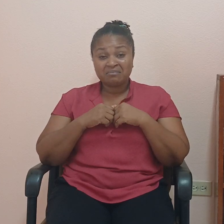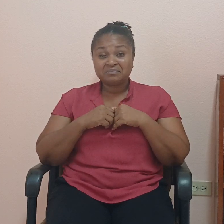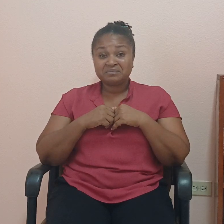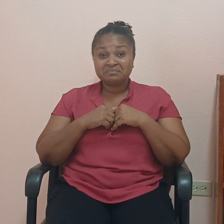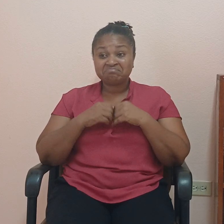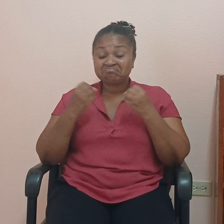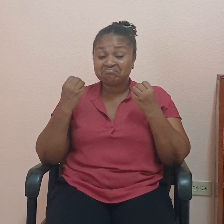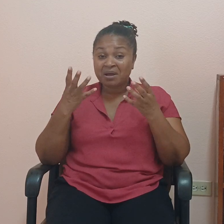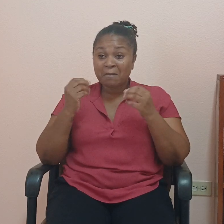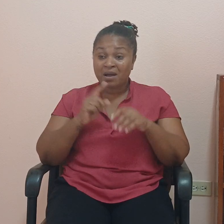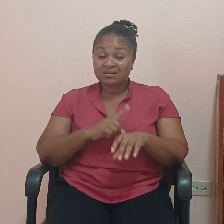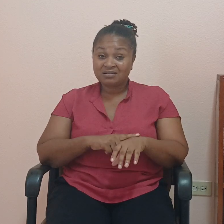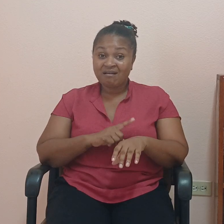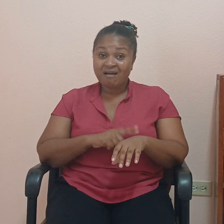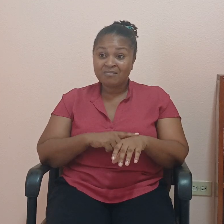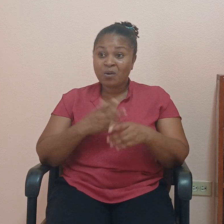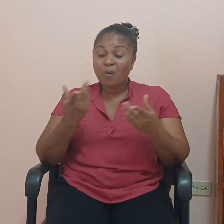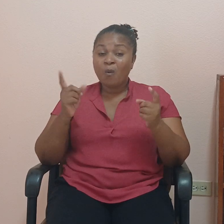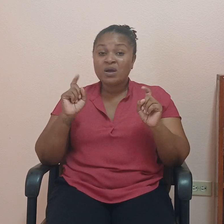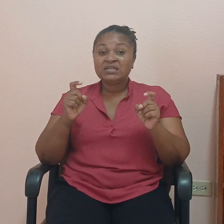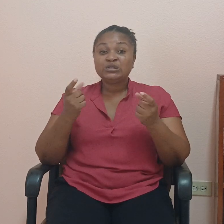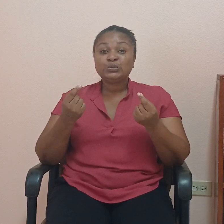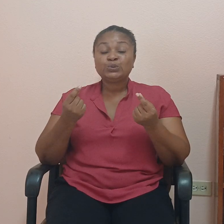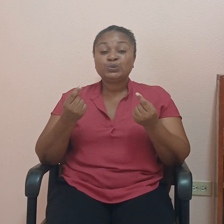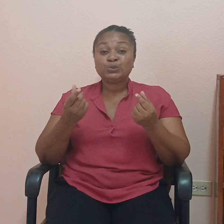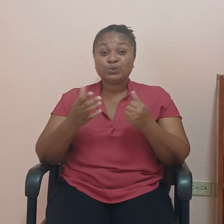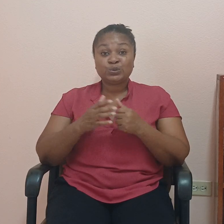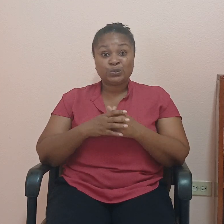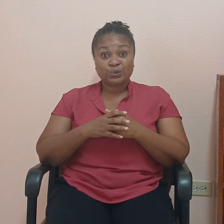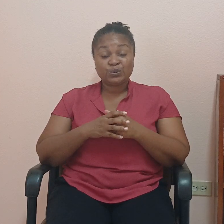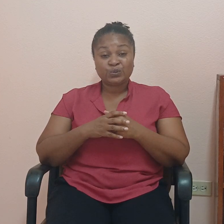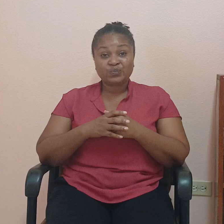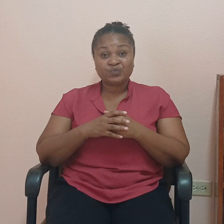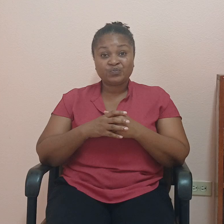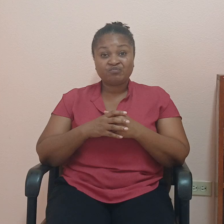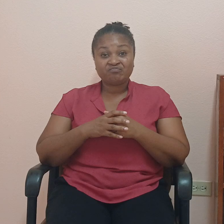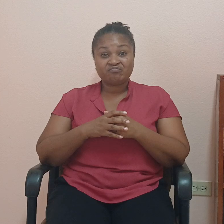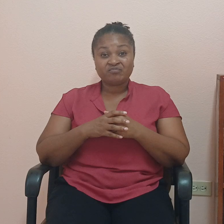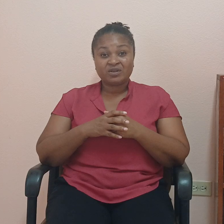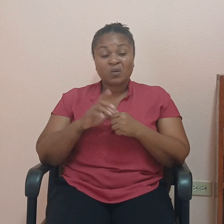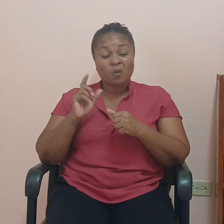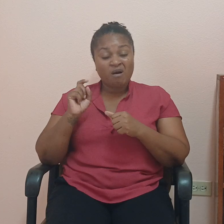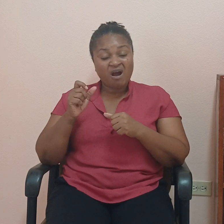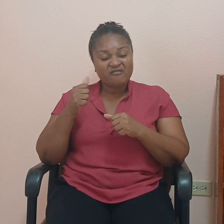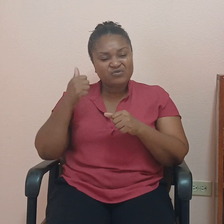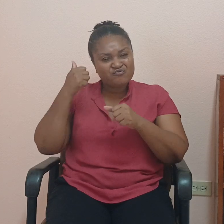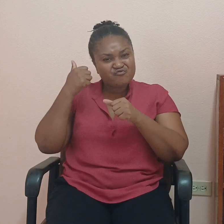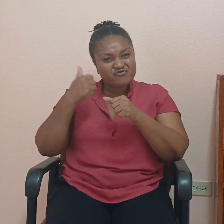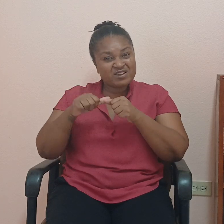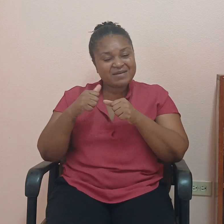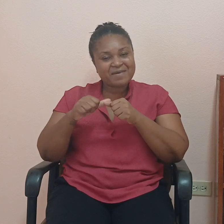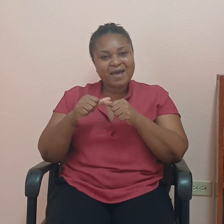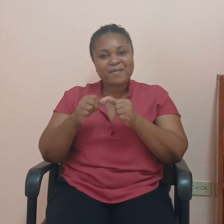MANY TIMES, WHAT WE NEED TO DO IS A MATTER OF REMEMBERING THE TRUTHS WE KNOW